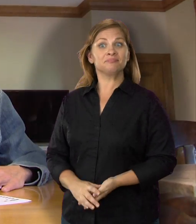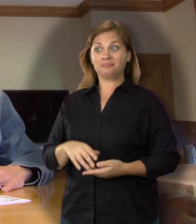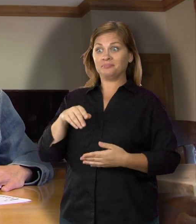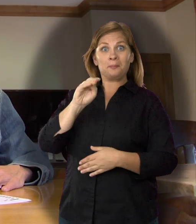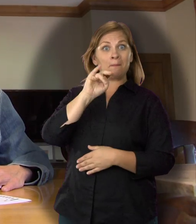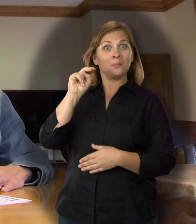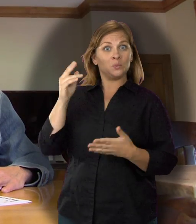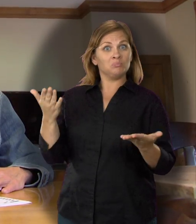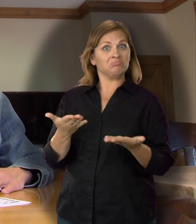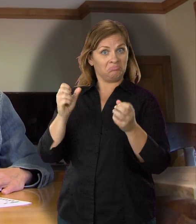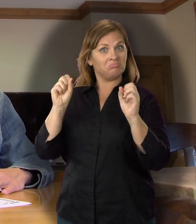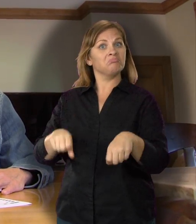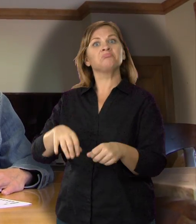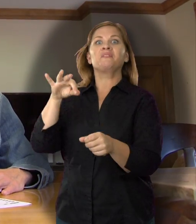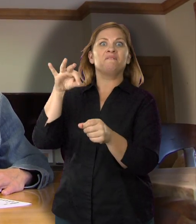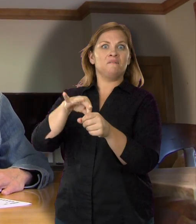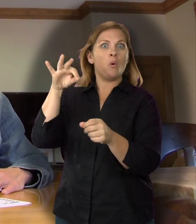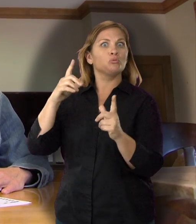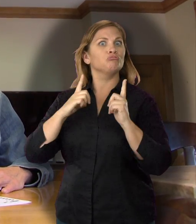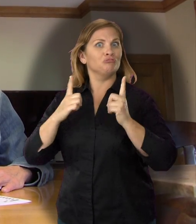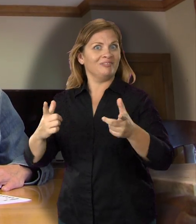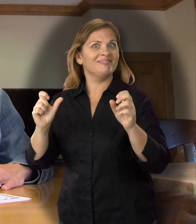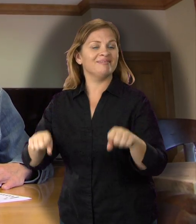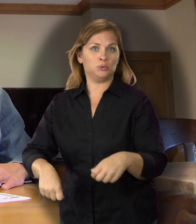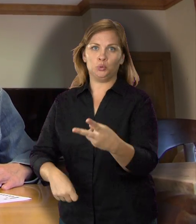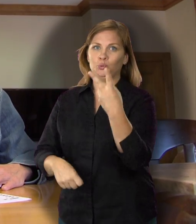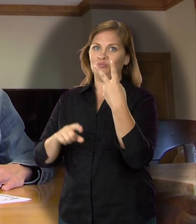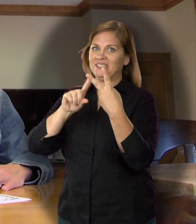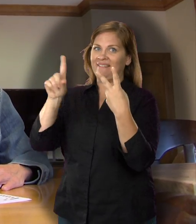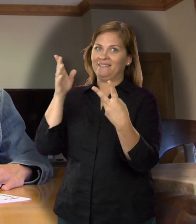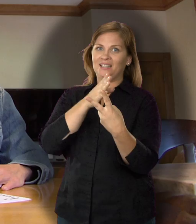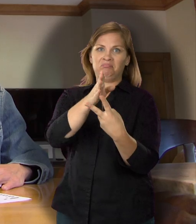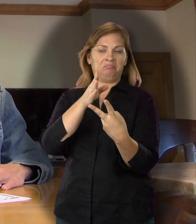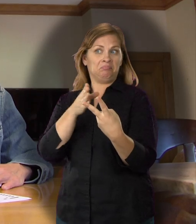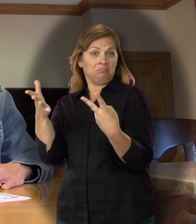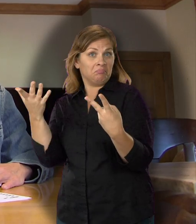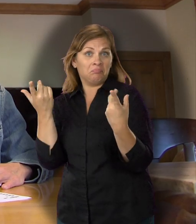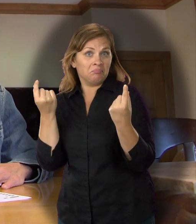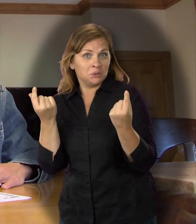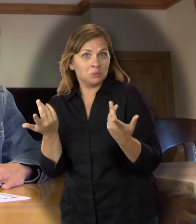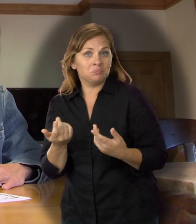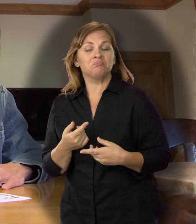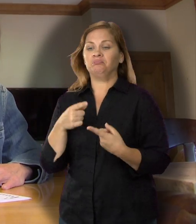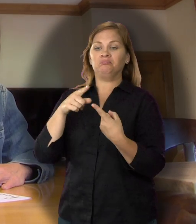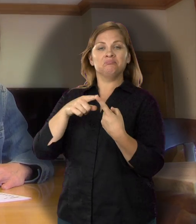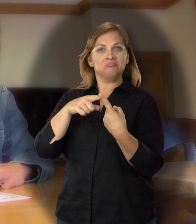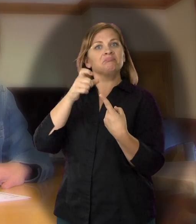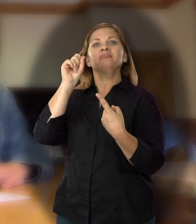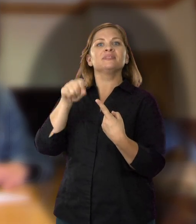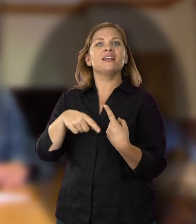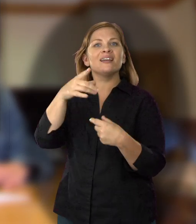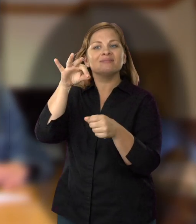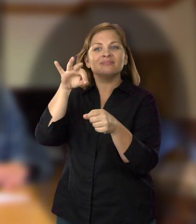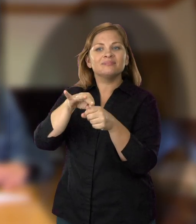There are two ways to vote early in Minnesota.